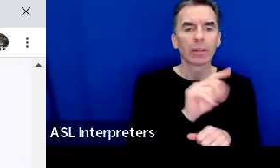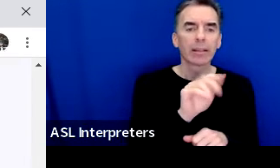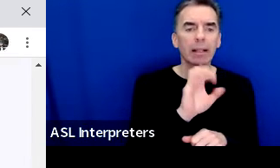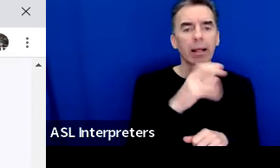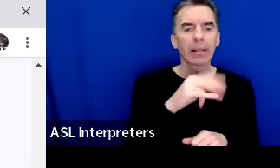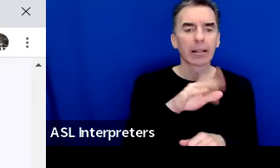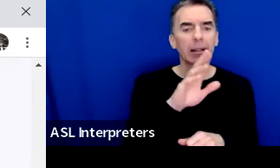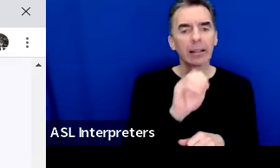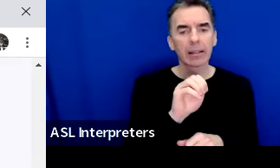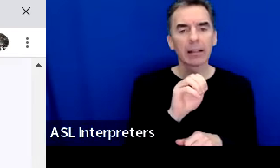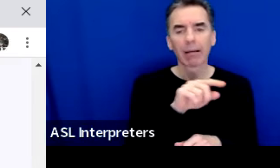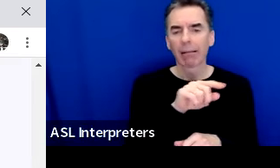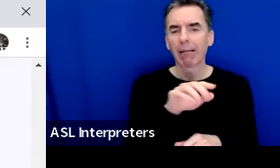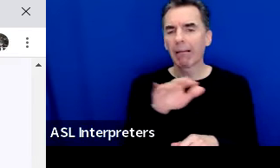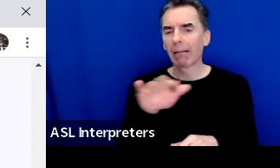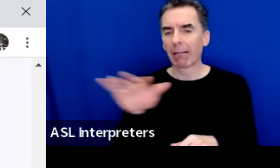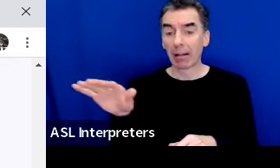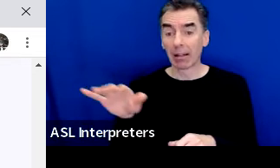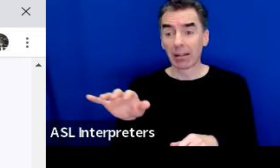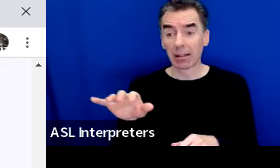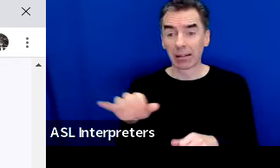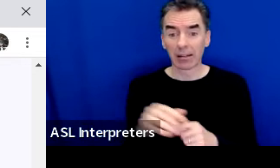you must carefully choose which expression is you.